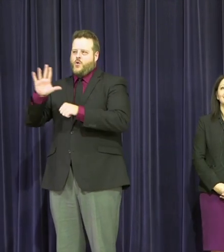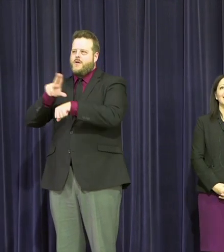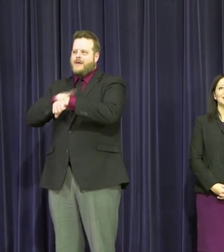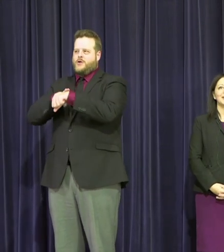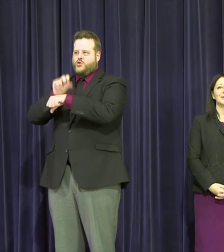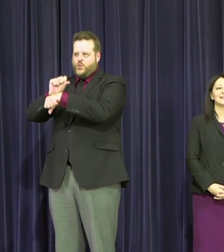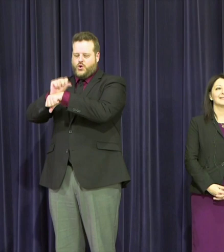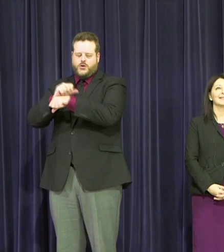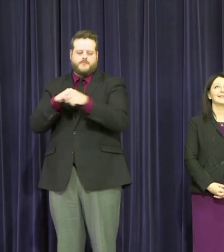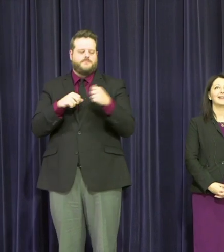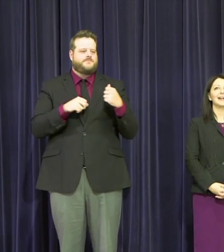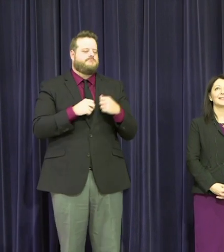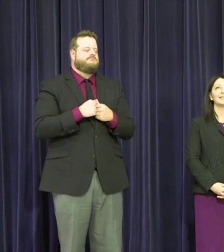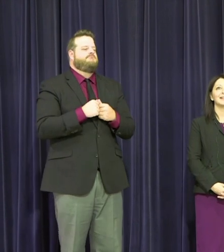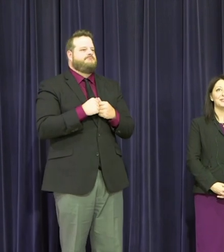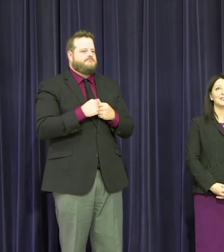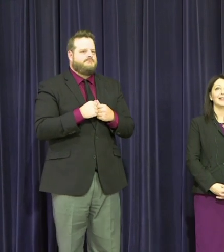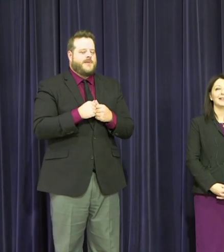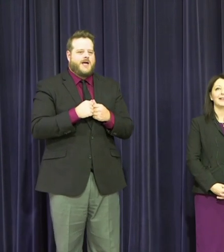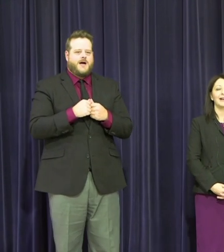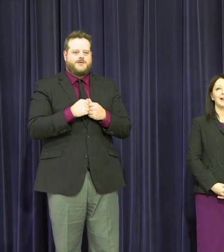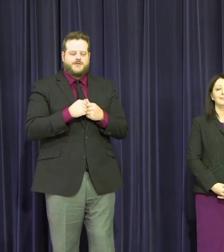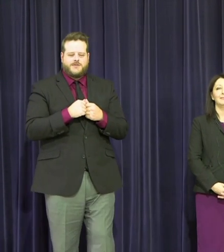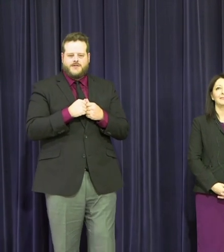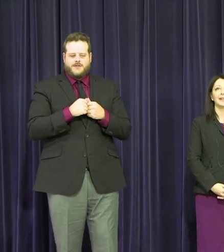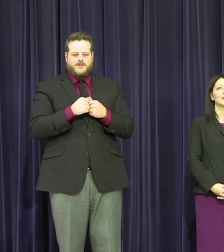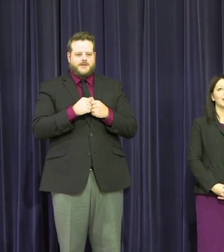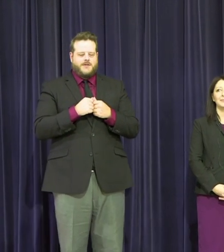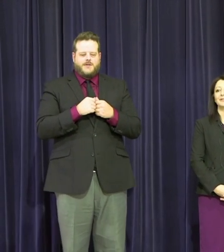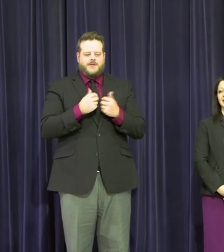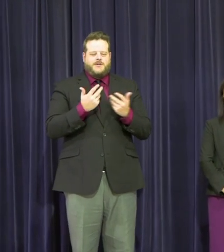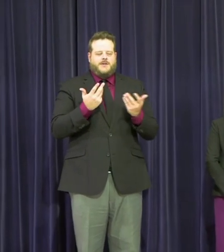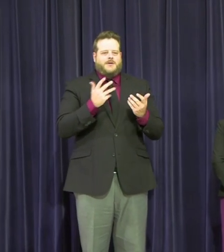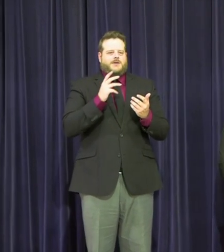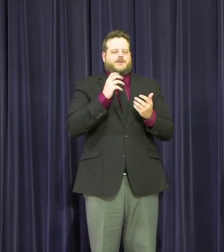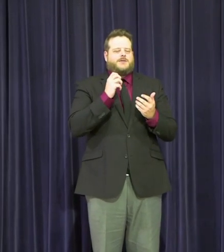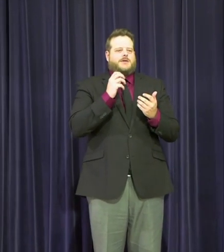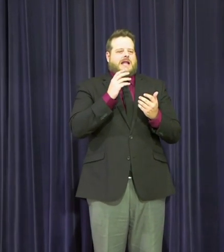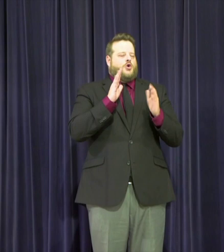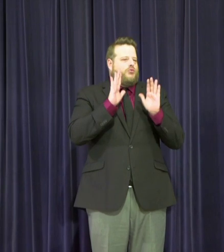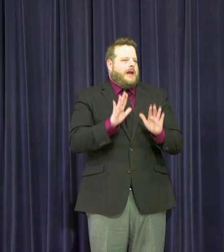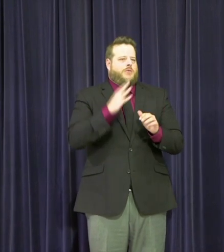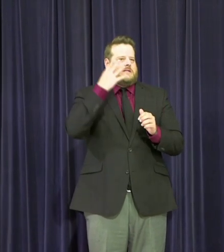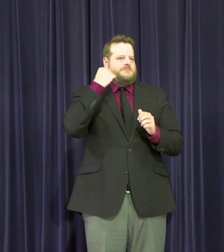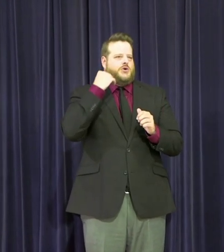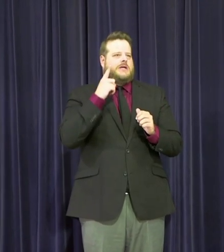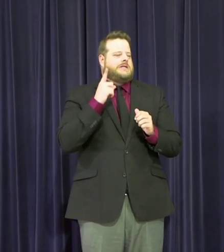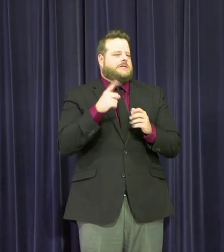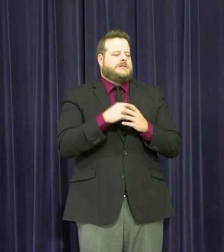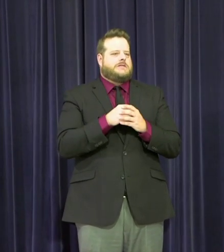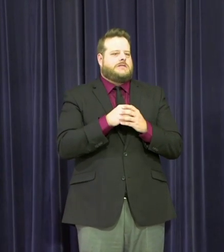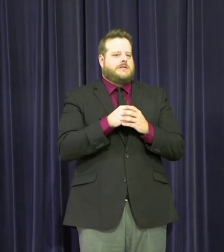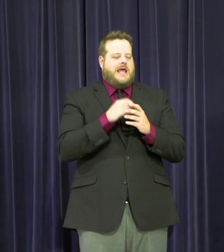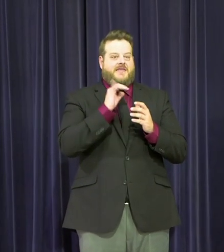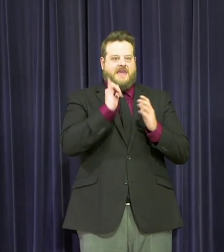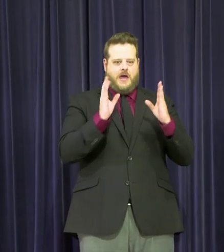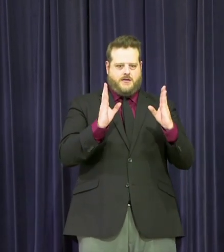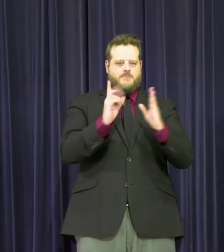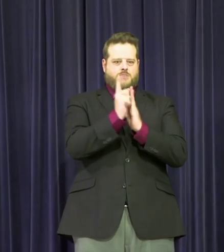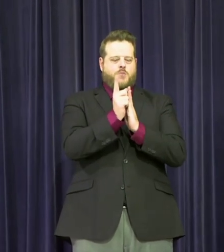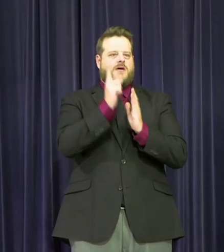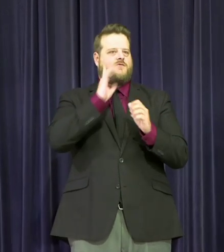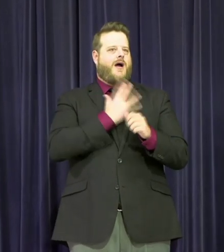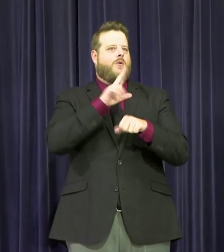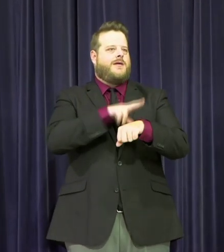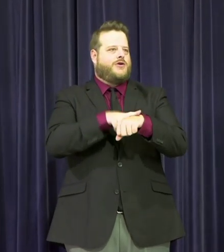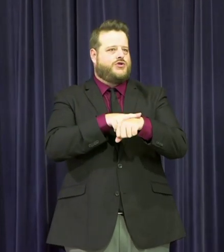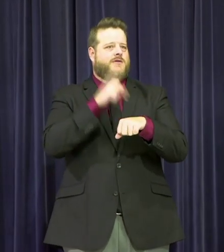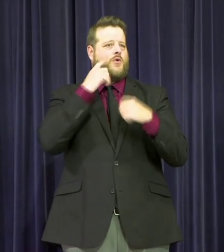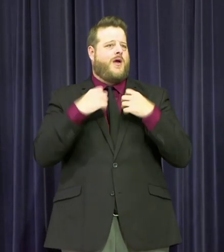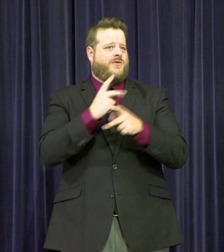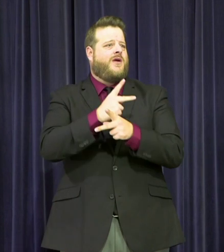Gosh, it was such an incredible experience and a moment in time for our nation, for healthcare.